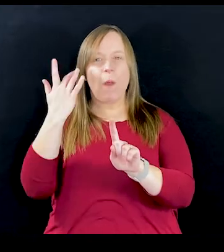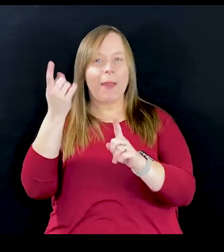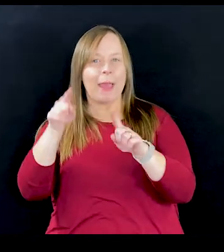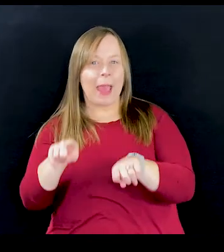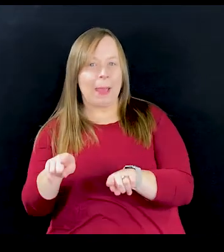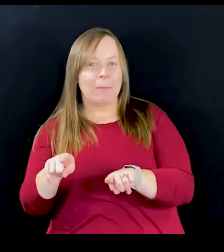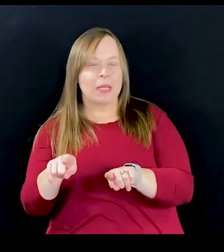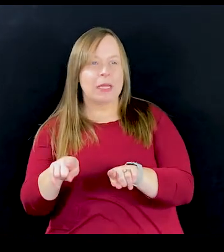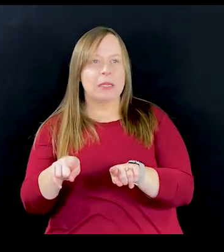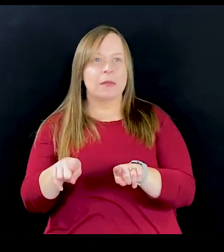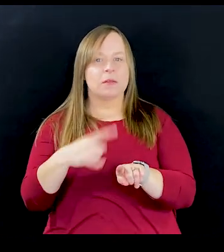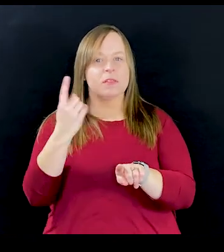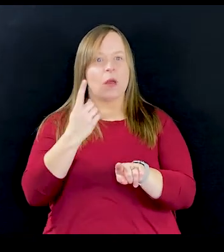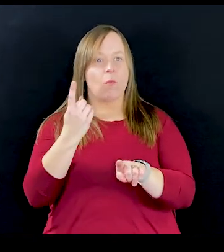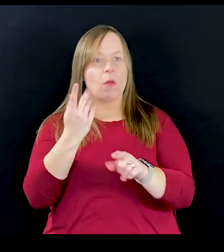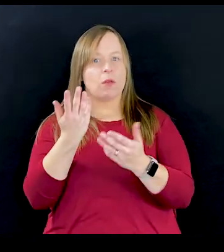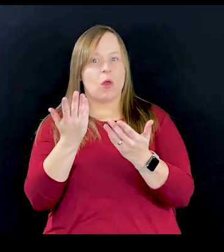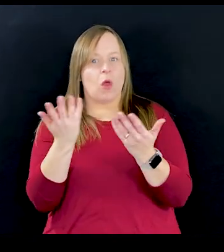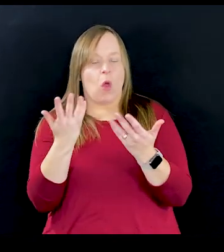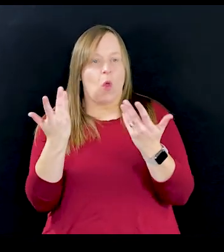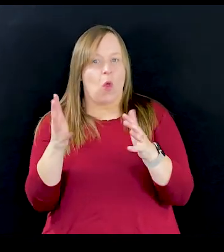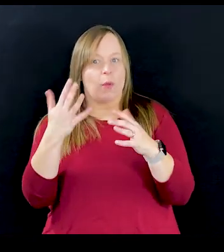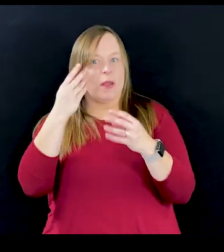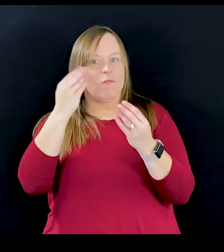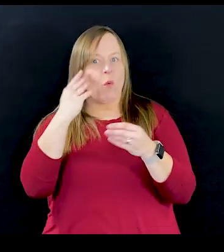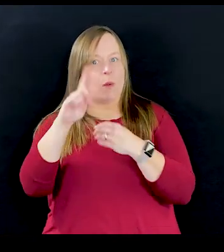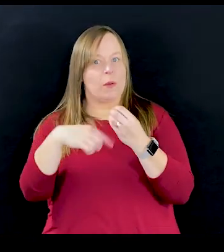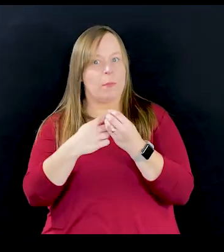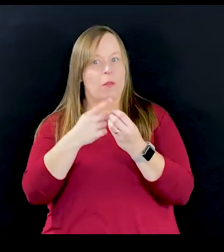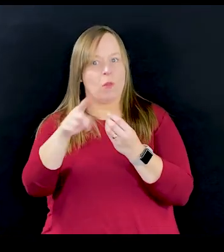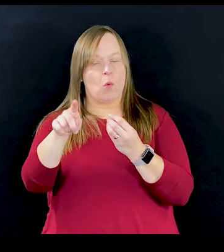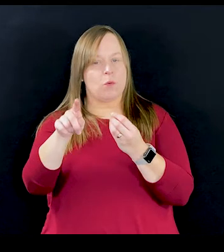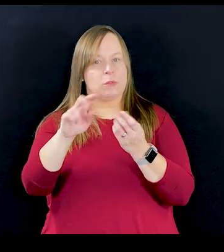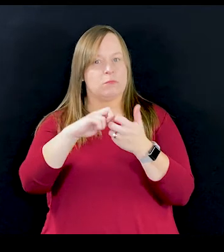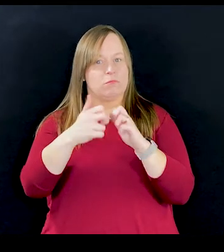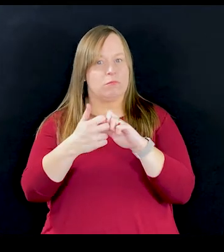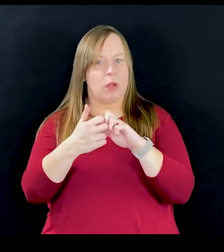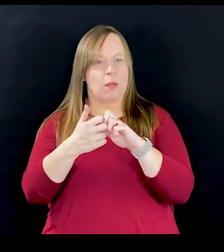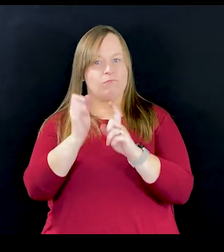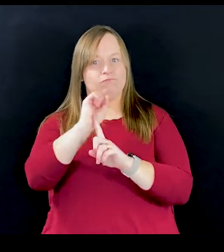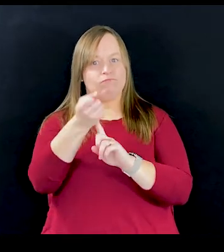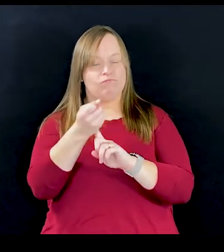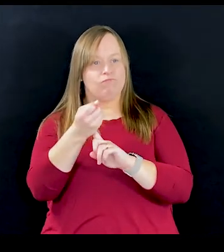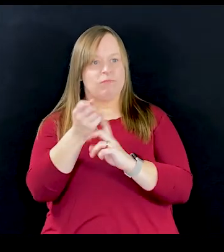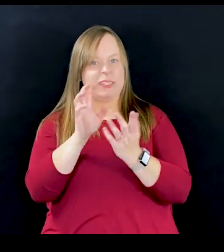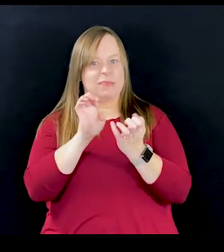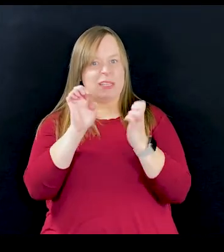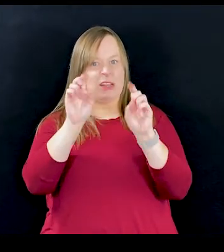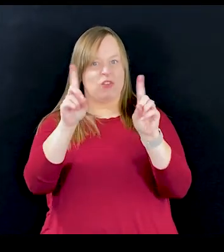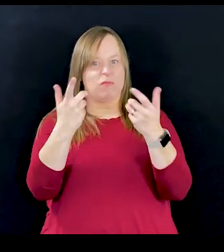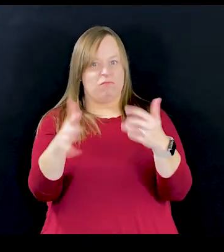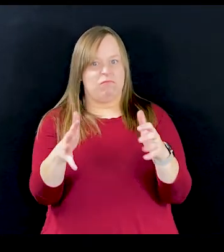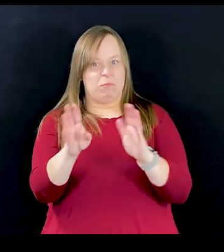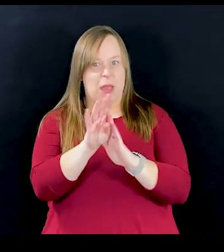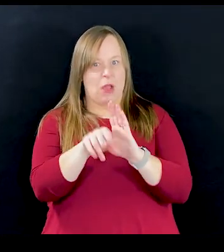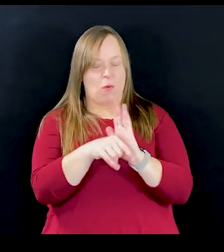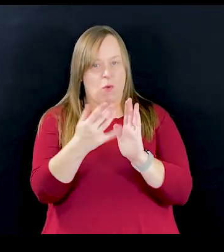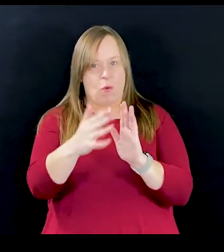And to the extent that someone may already be informed about those instances or that education that background.